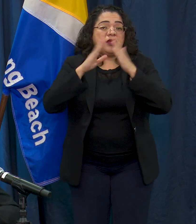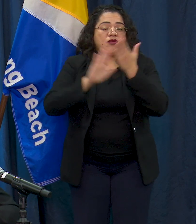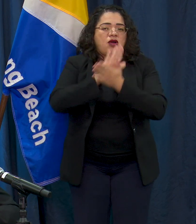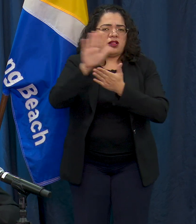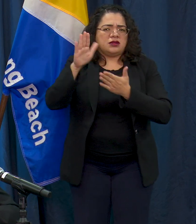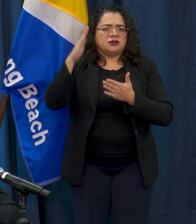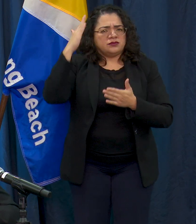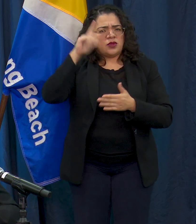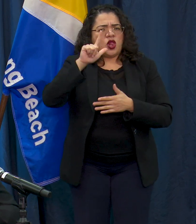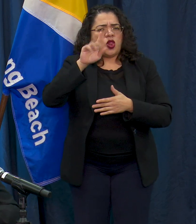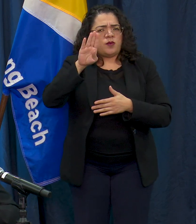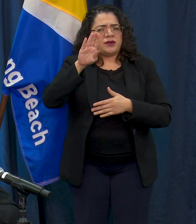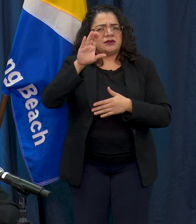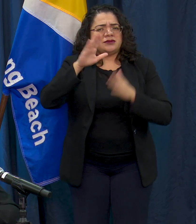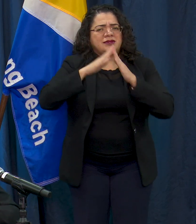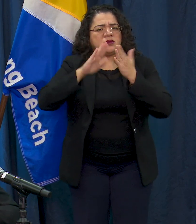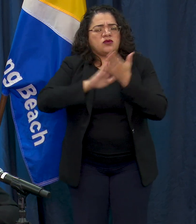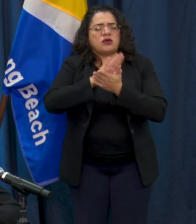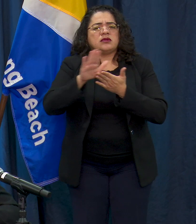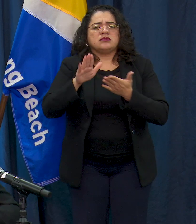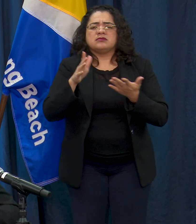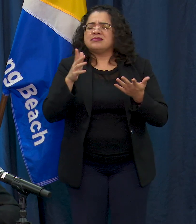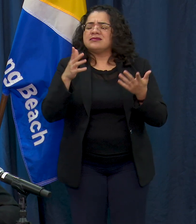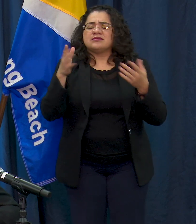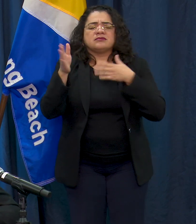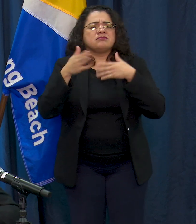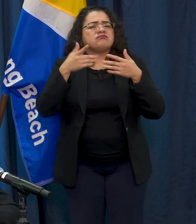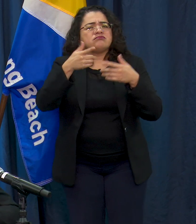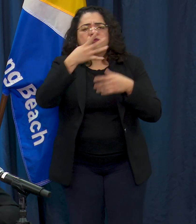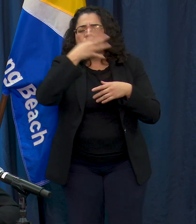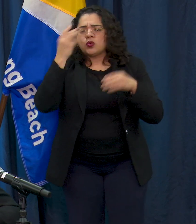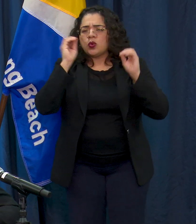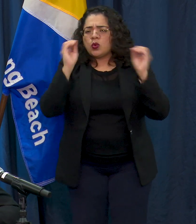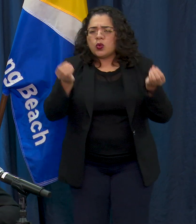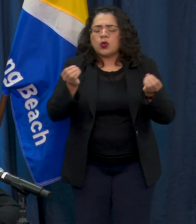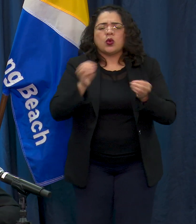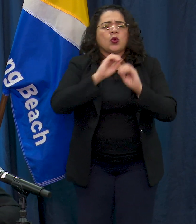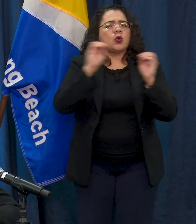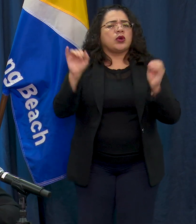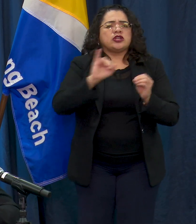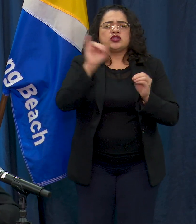not innocence assume lugar seguro para usted gracias and I want to thank